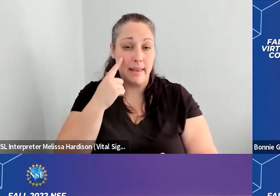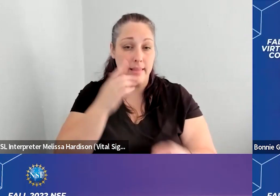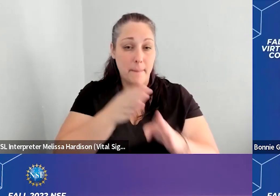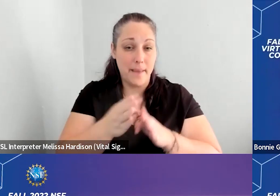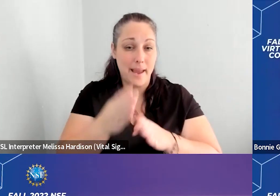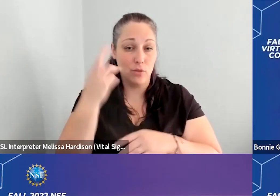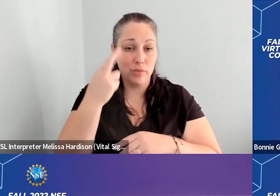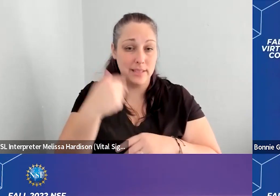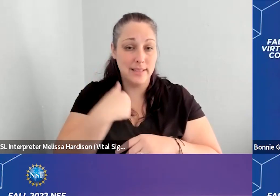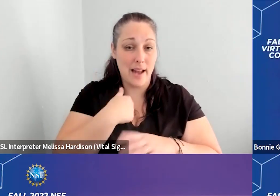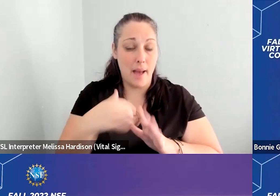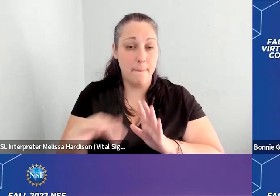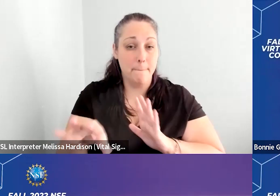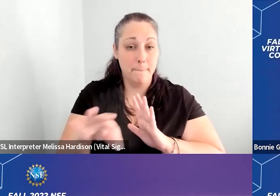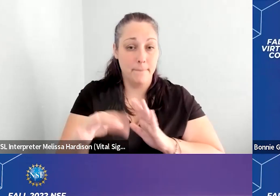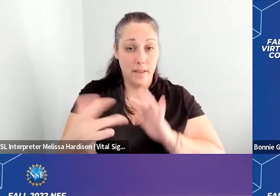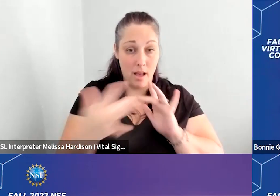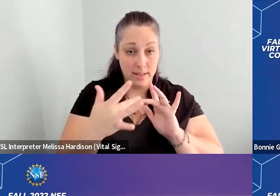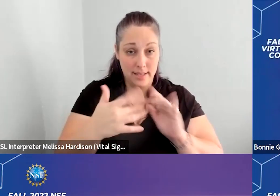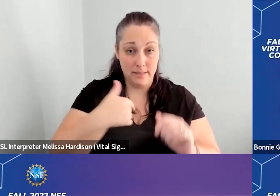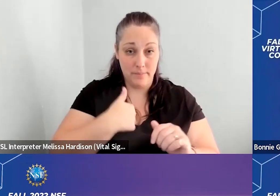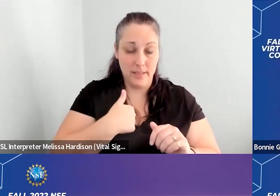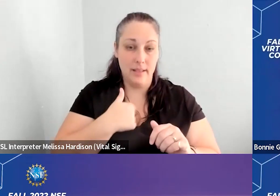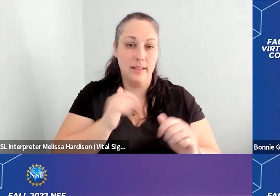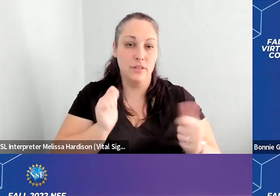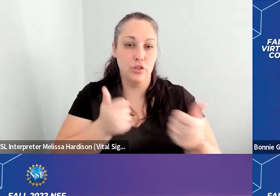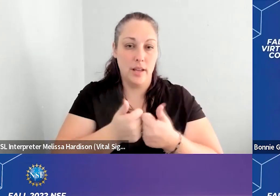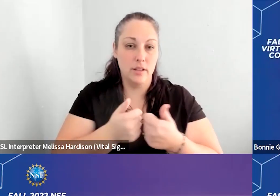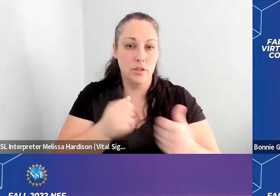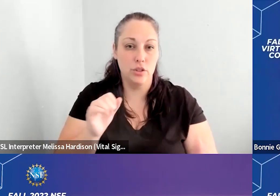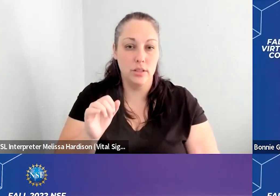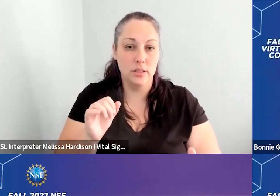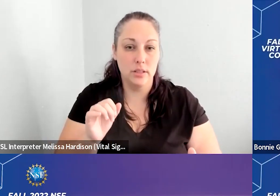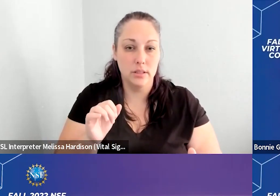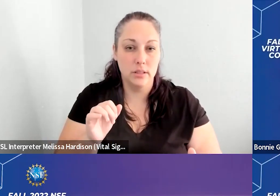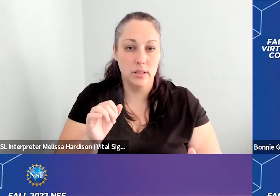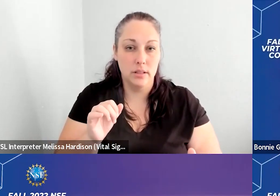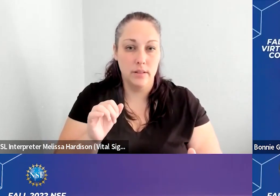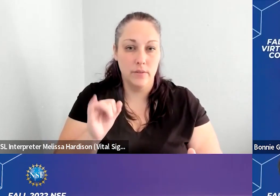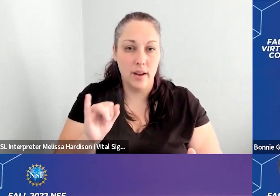between figuring out IUSE or ECR in the space that I hang out.